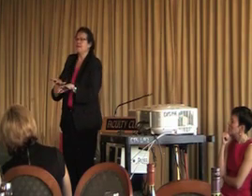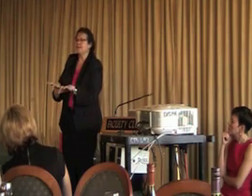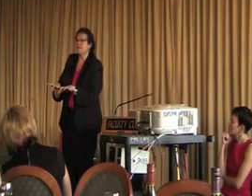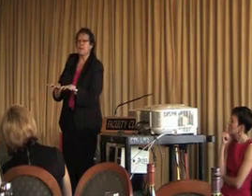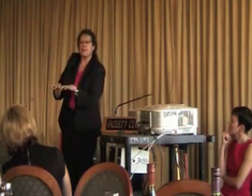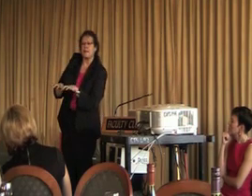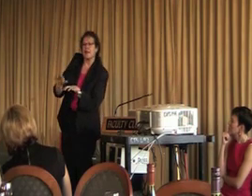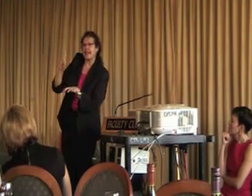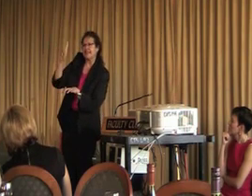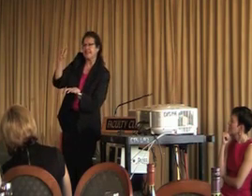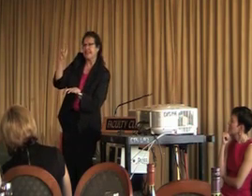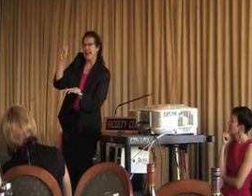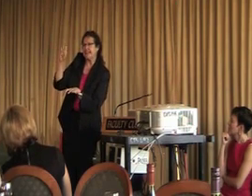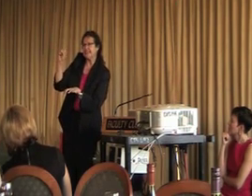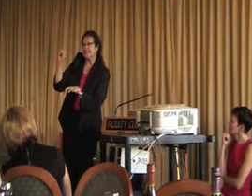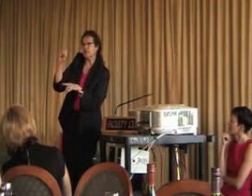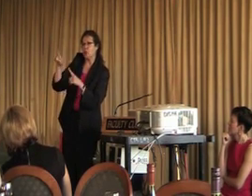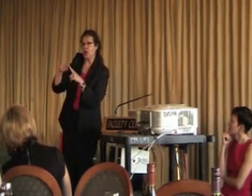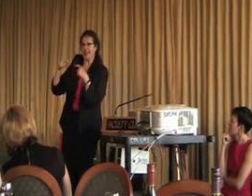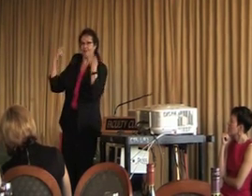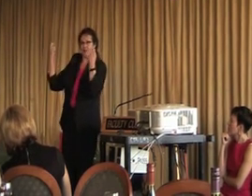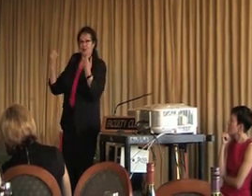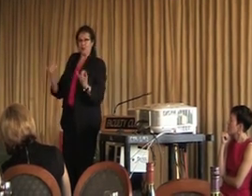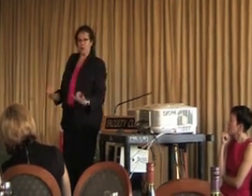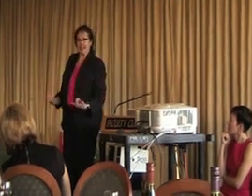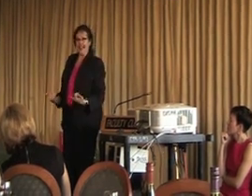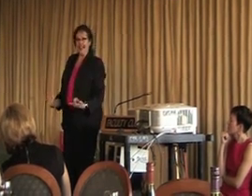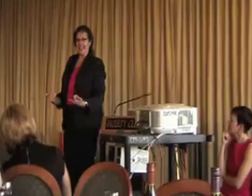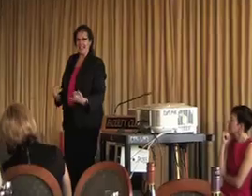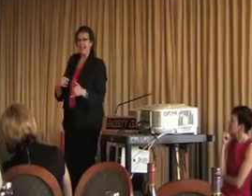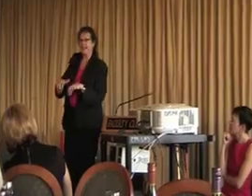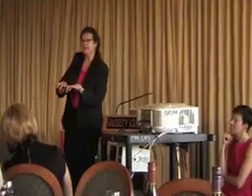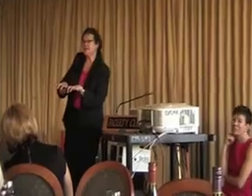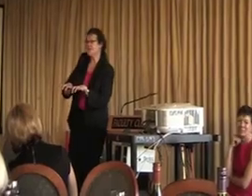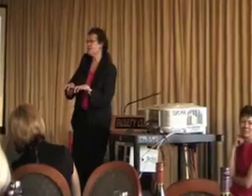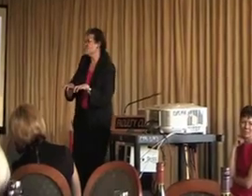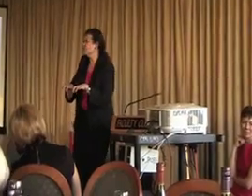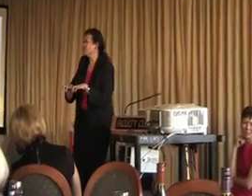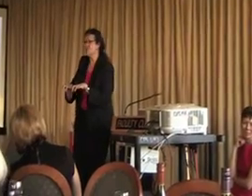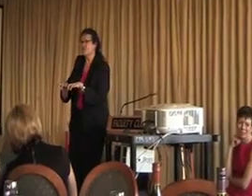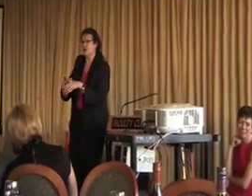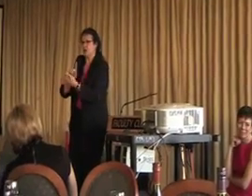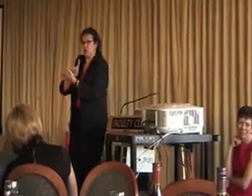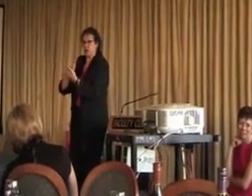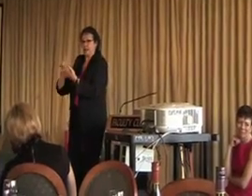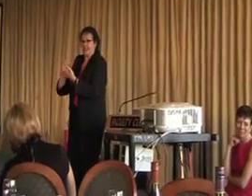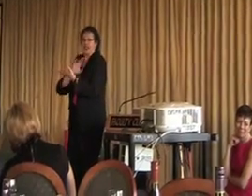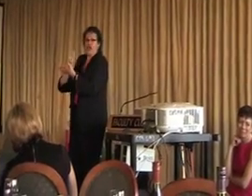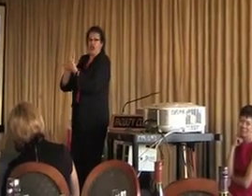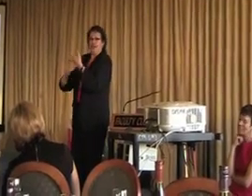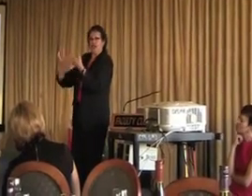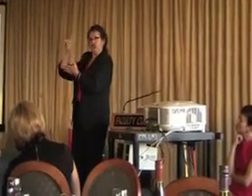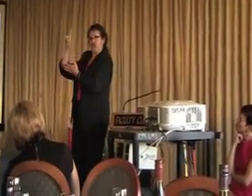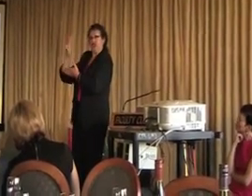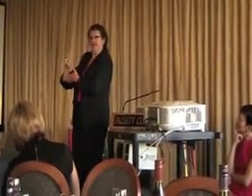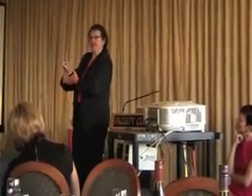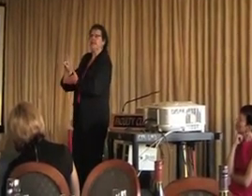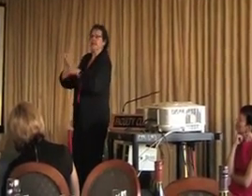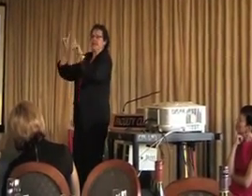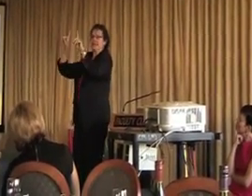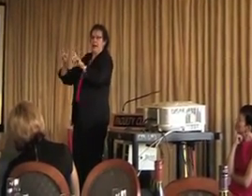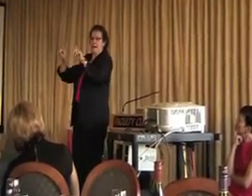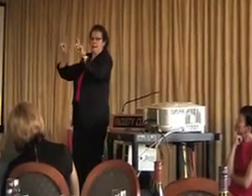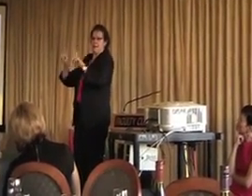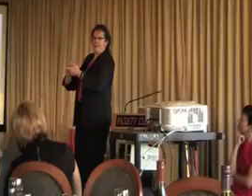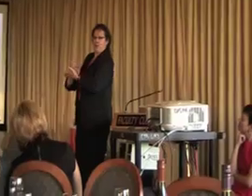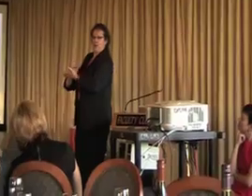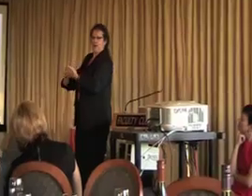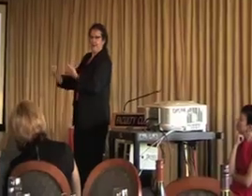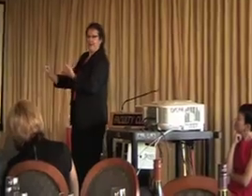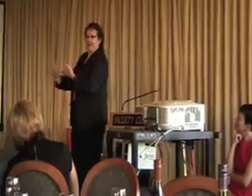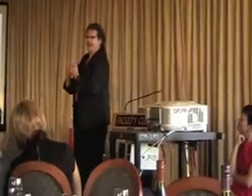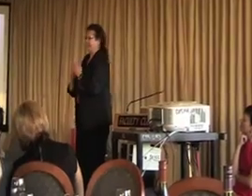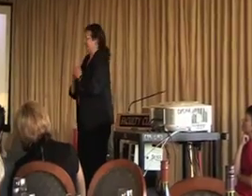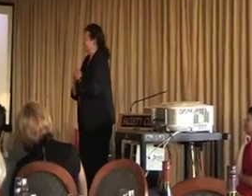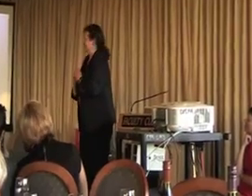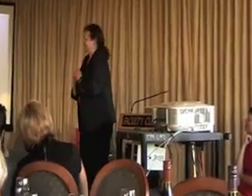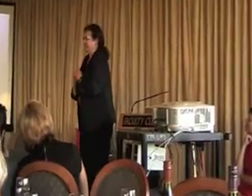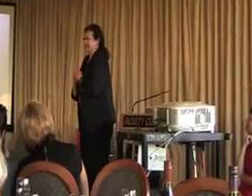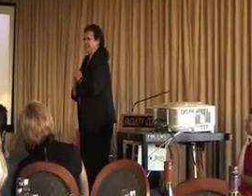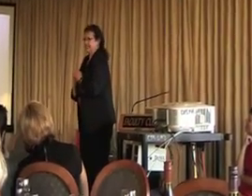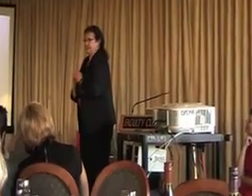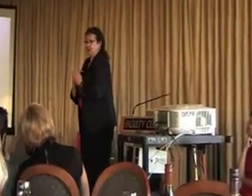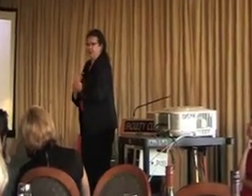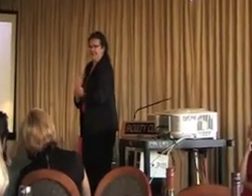it is and how it has survived and grown. It's exam week now at the university of ZURICH.